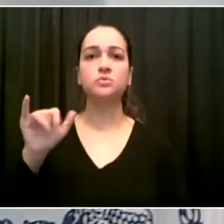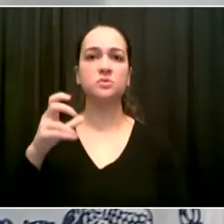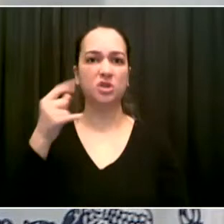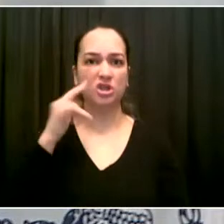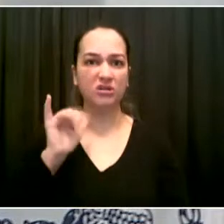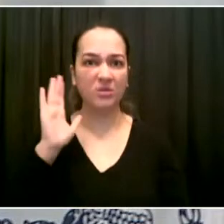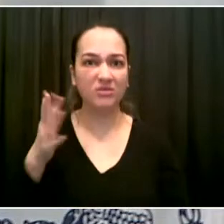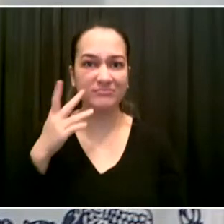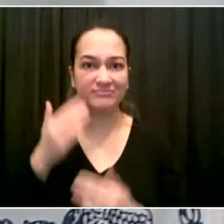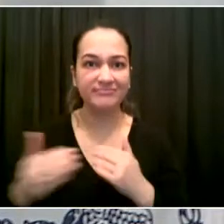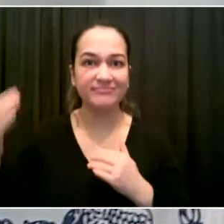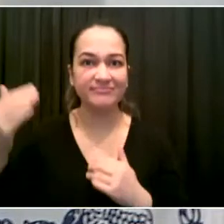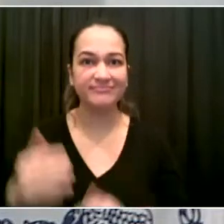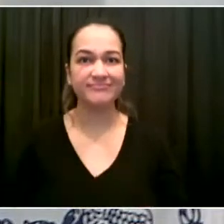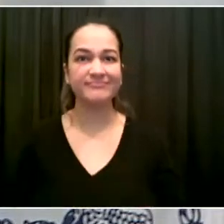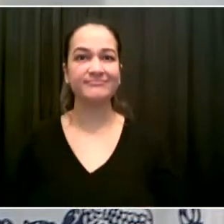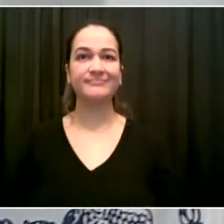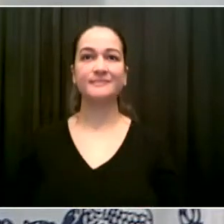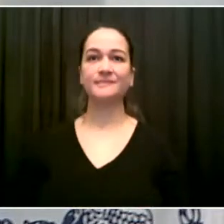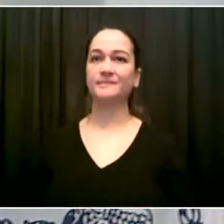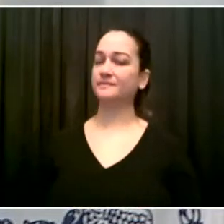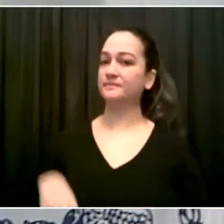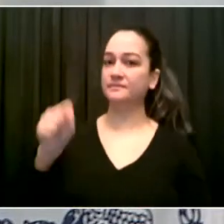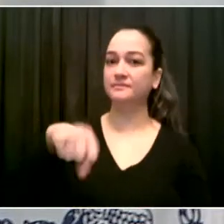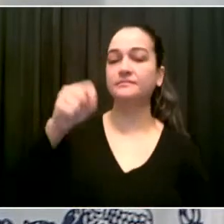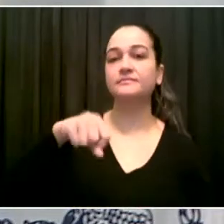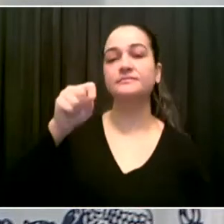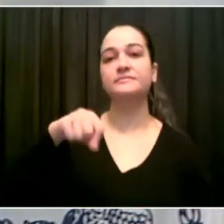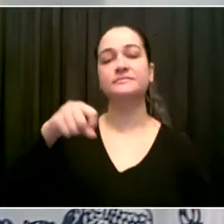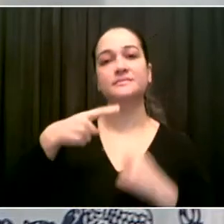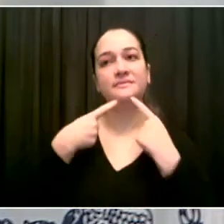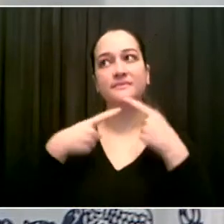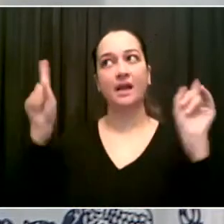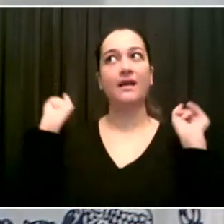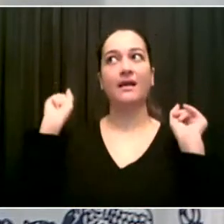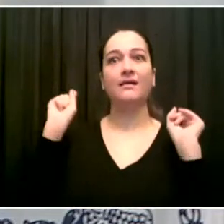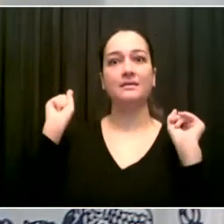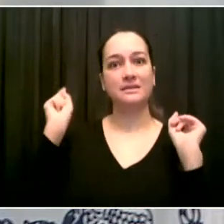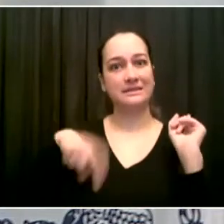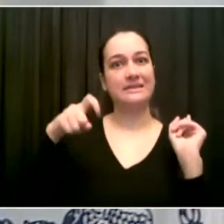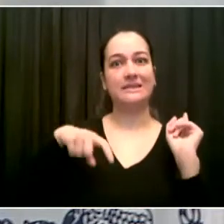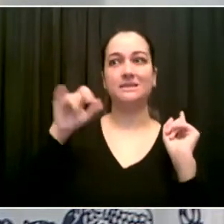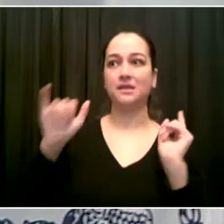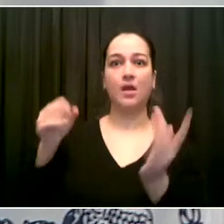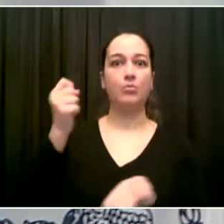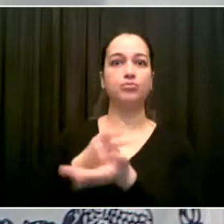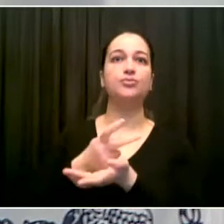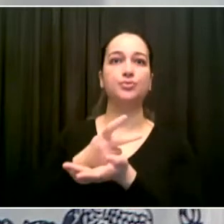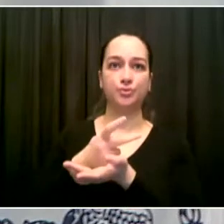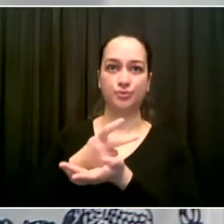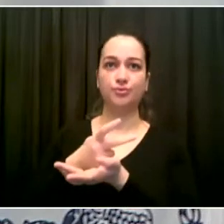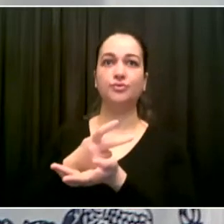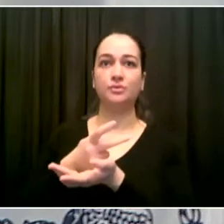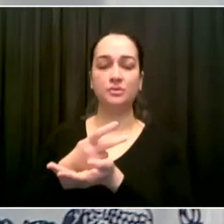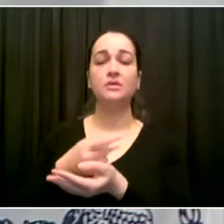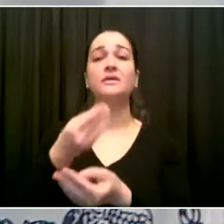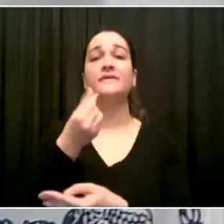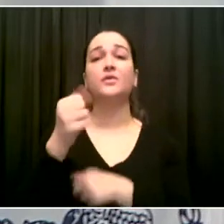EXPANDED ACCESS TO MEDICINAL MARIJUANA. THIS IS REALLY IIMPORRTANT LEGISLATION. IT'S LONG OVERDUE.